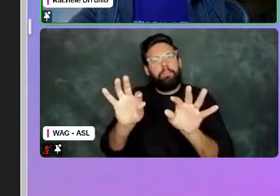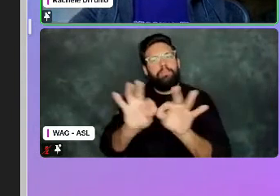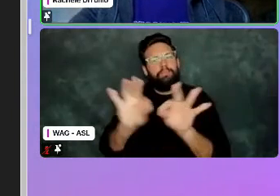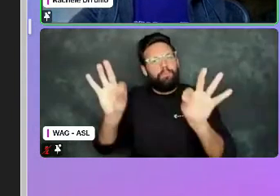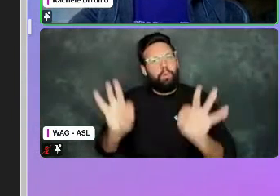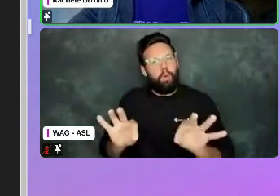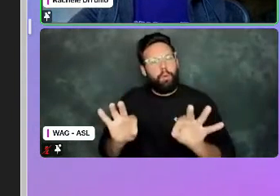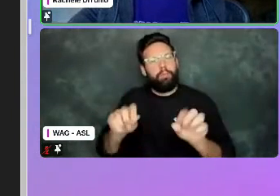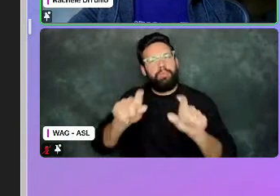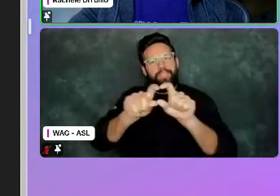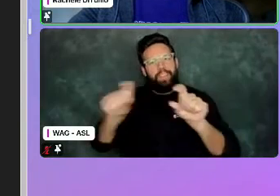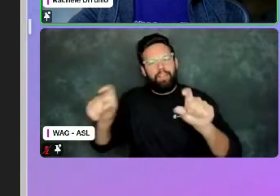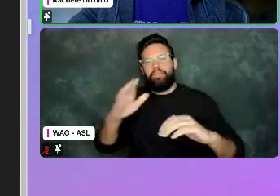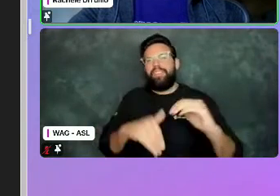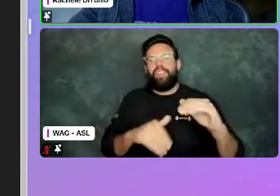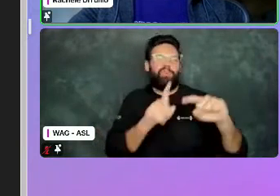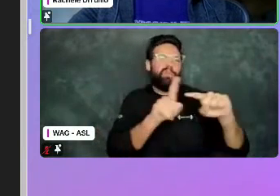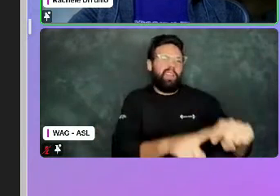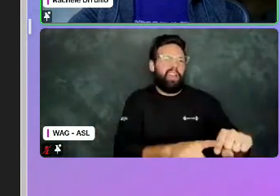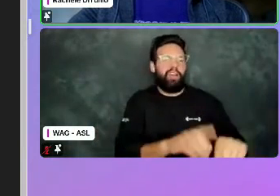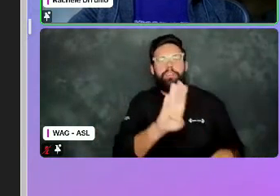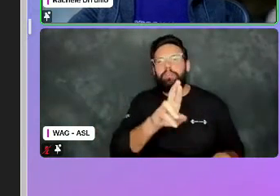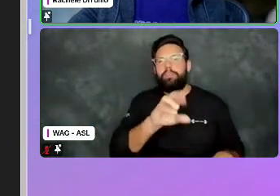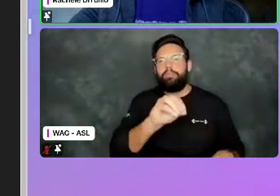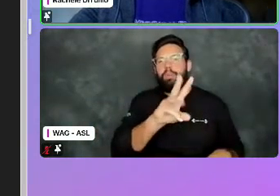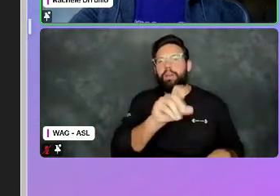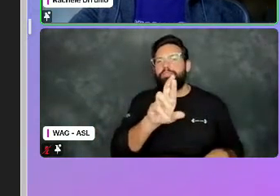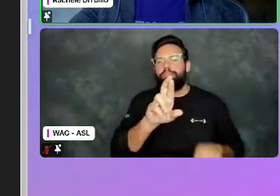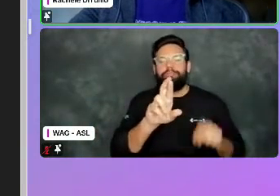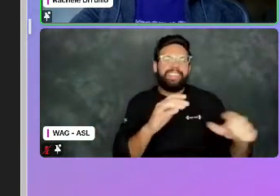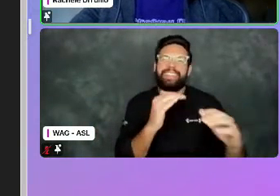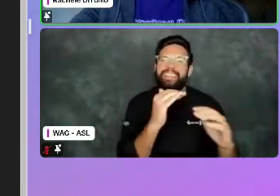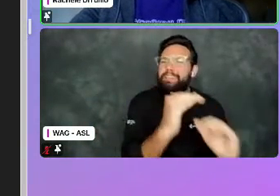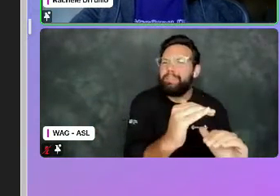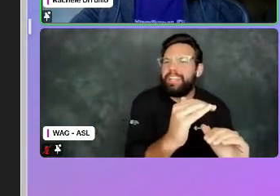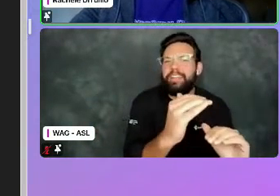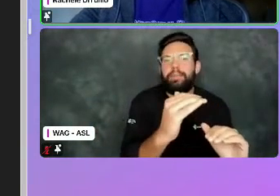hear it. So it's better to use custom form field validation and error handling rather than